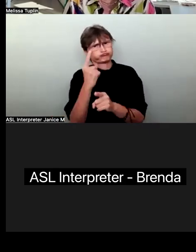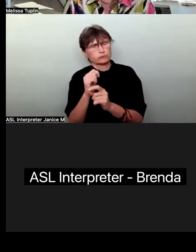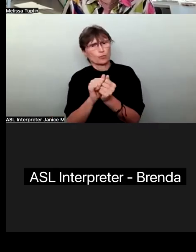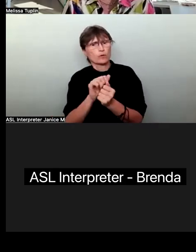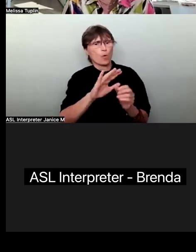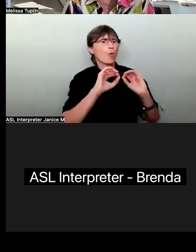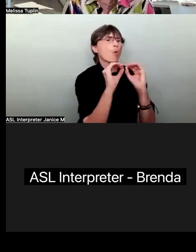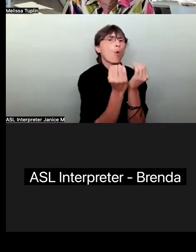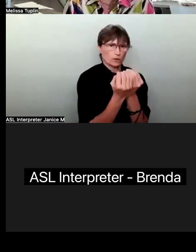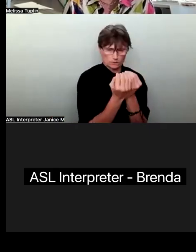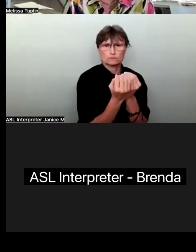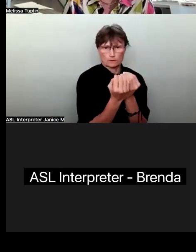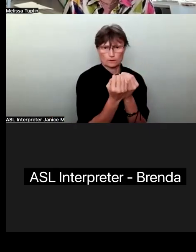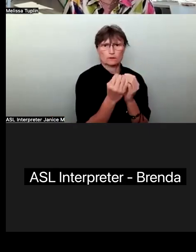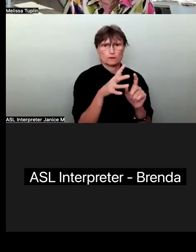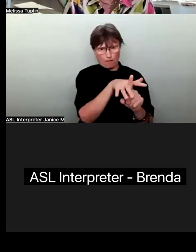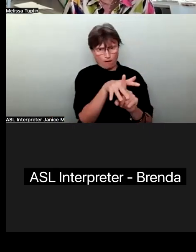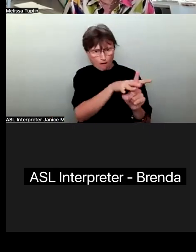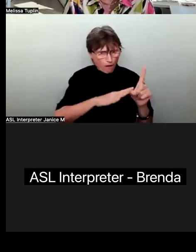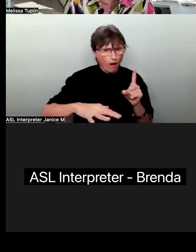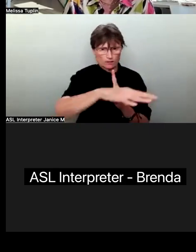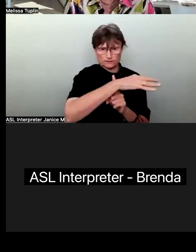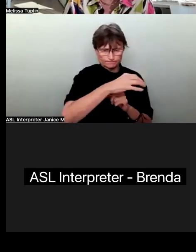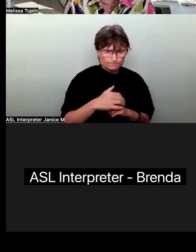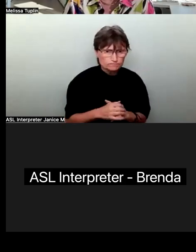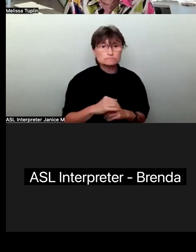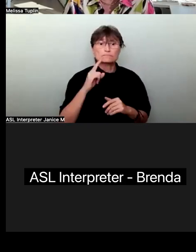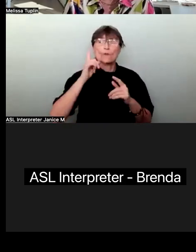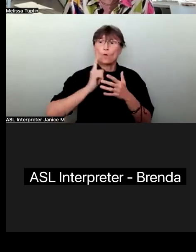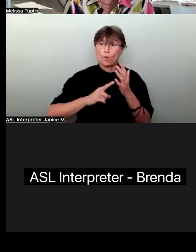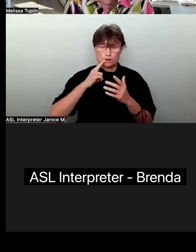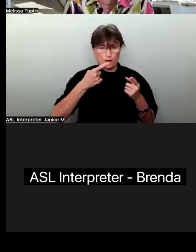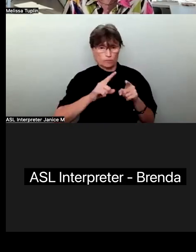A core distinction between the program for community arts organizations and the program